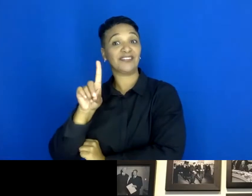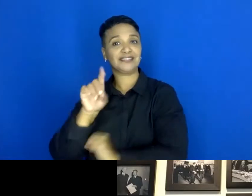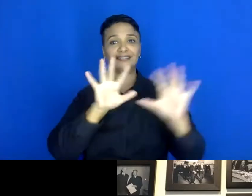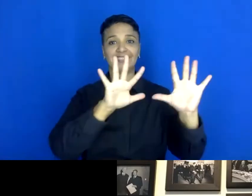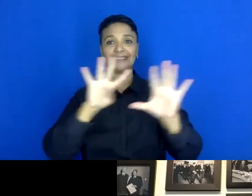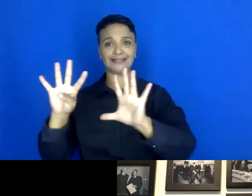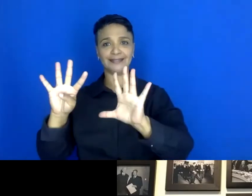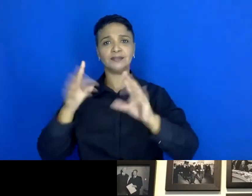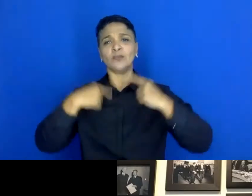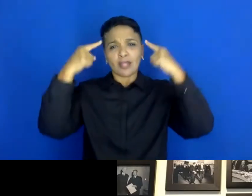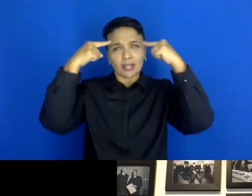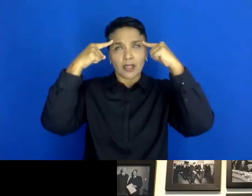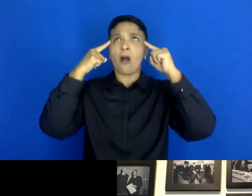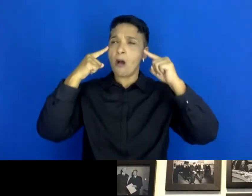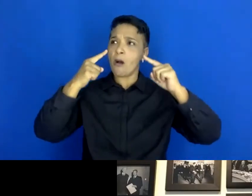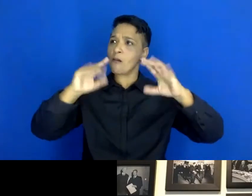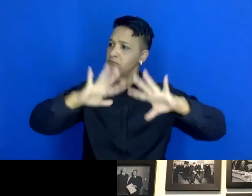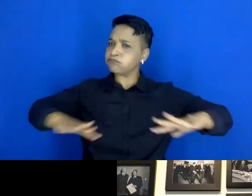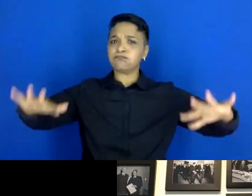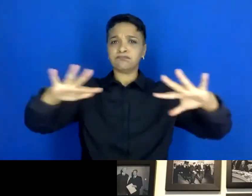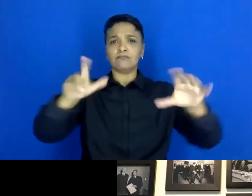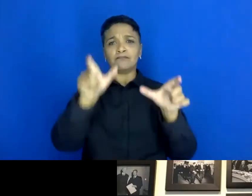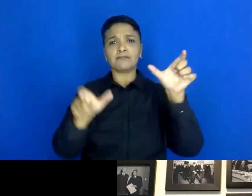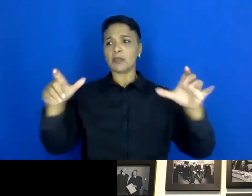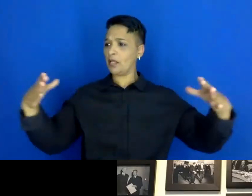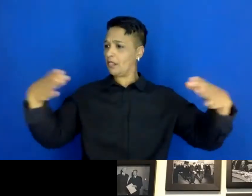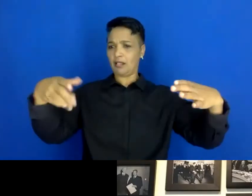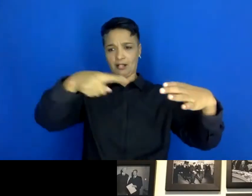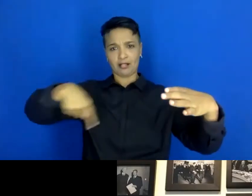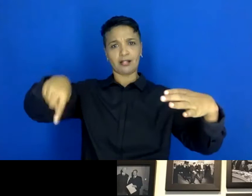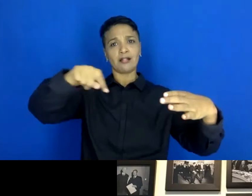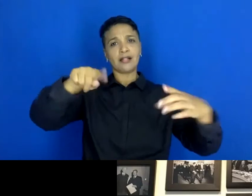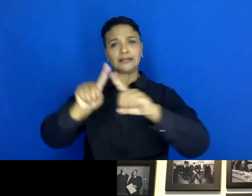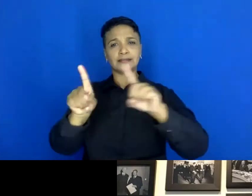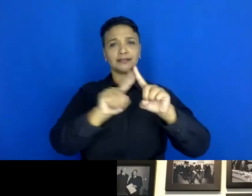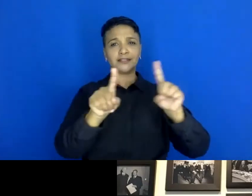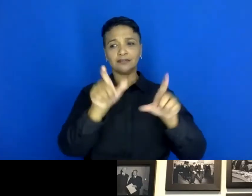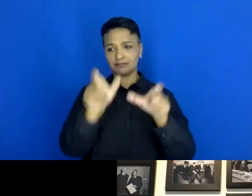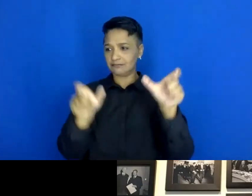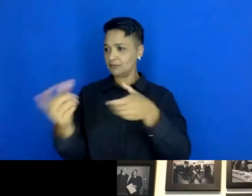people with disabilities so the ecosoc youth forum is really a platform for youth representatives and